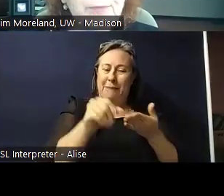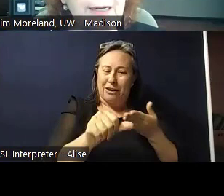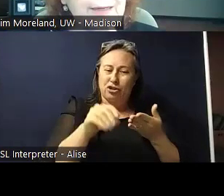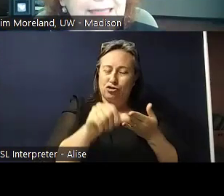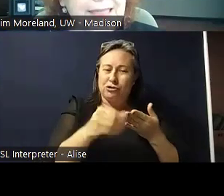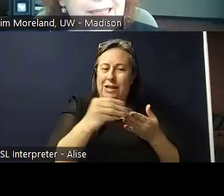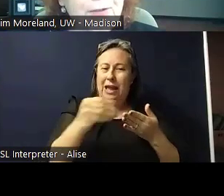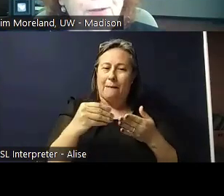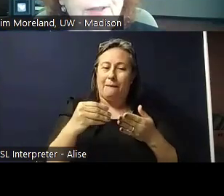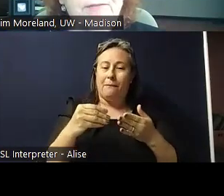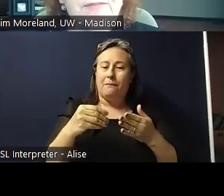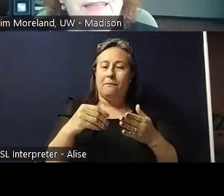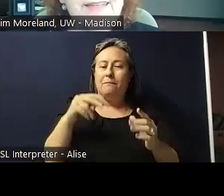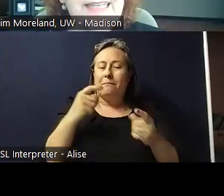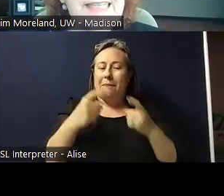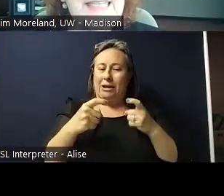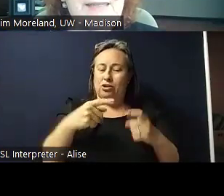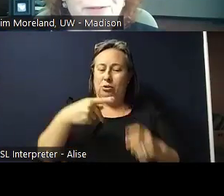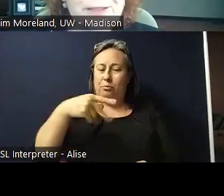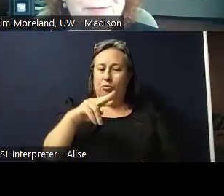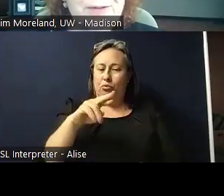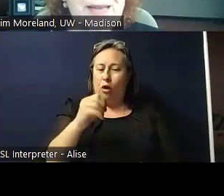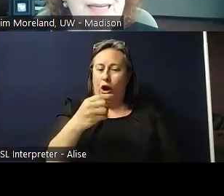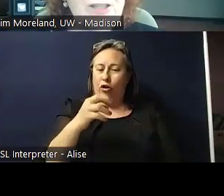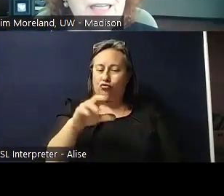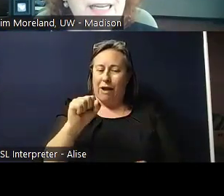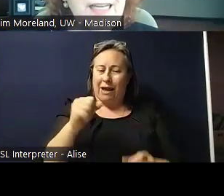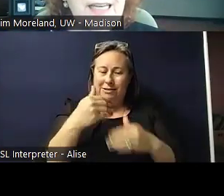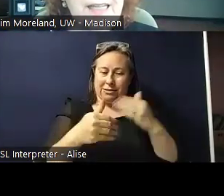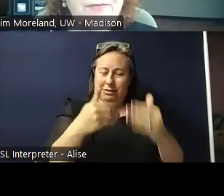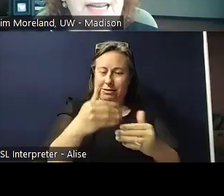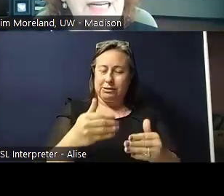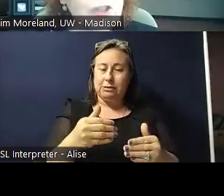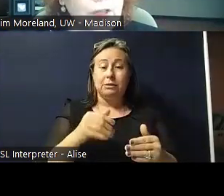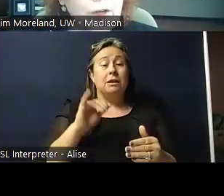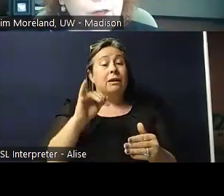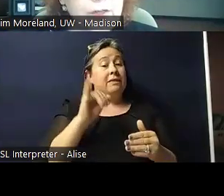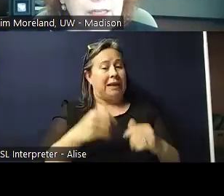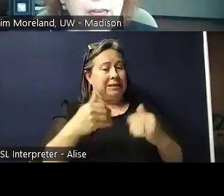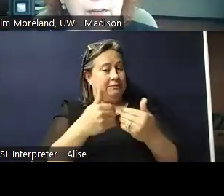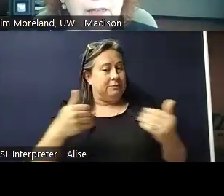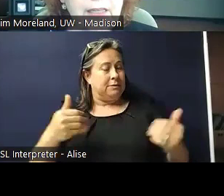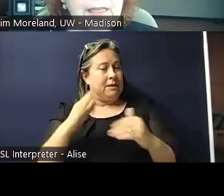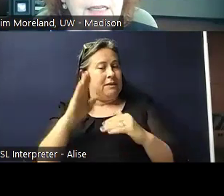Progress is of course very different for managing the financial oversight of this,